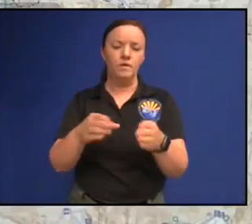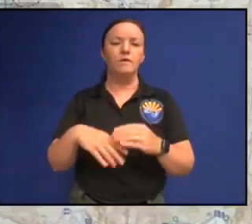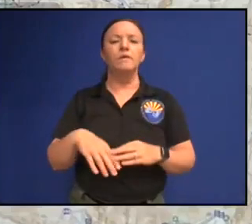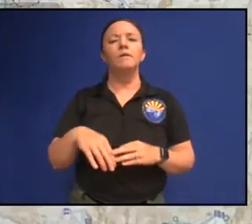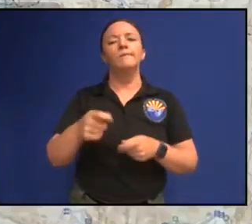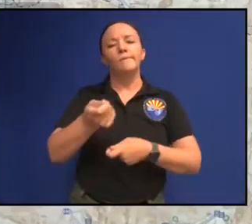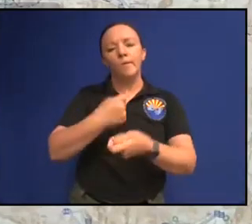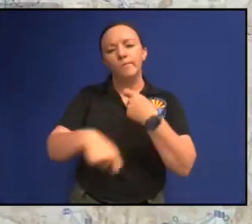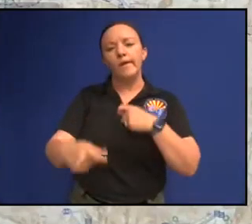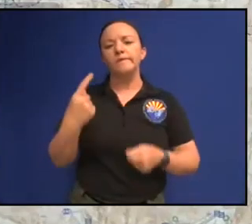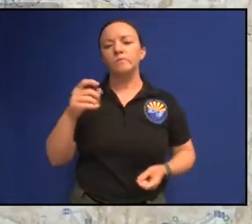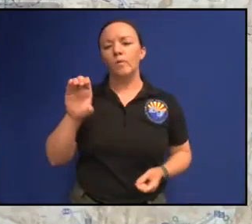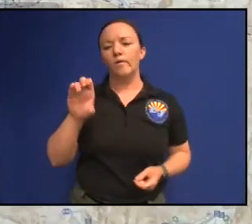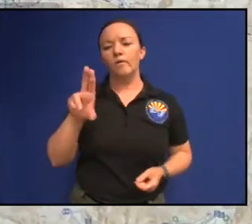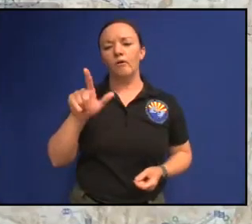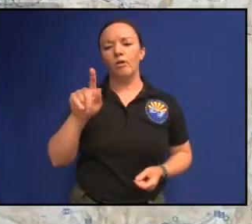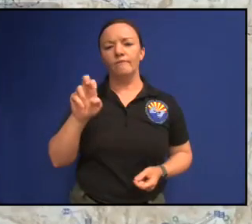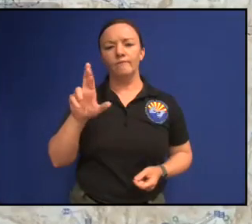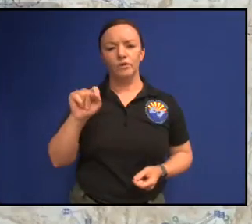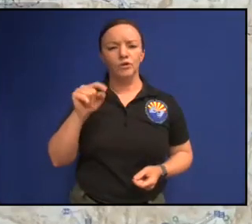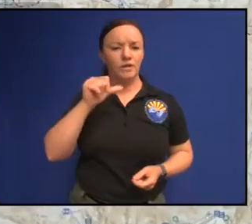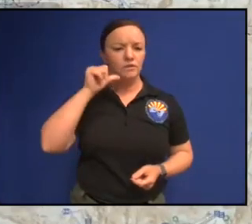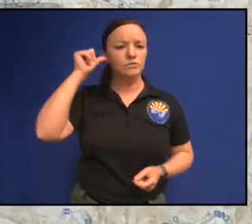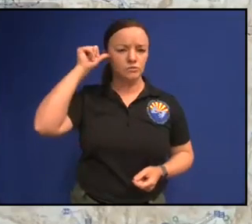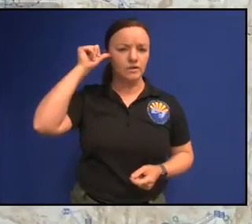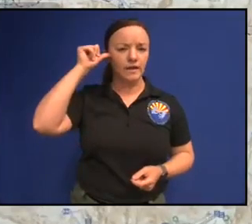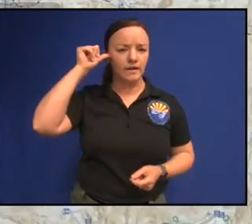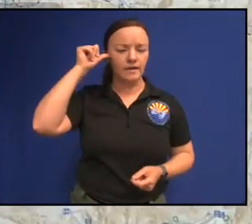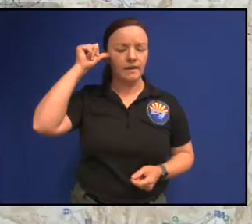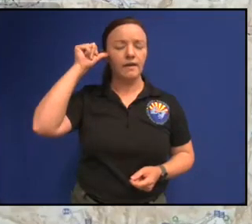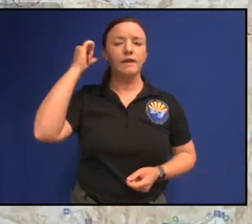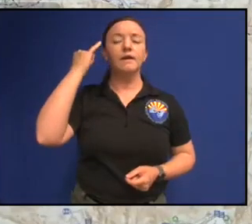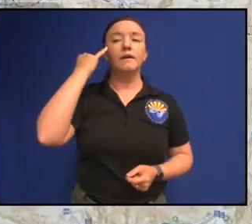THE -- THEY HAD SOME SEEPS THAT WE NEEDED TO PREVENT